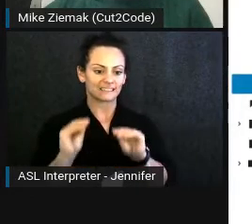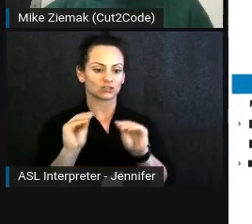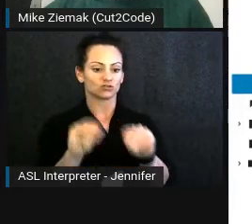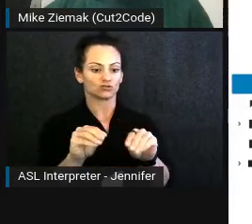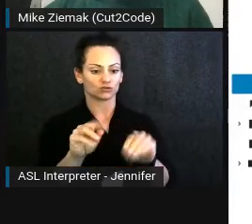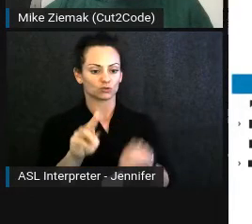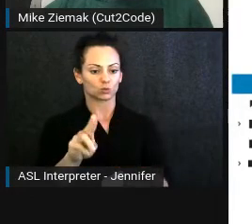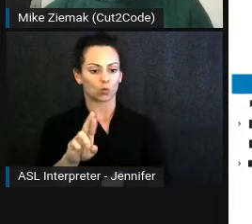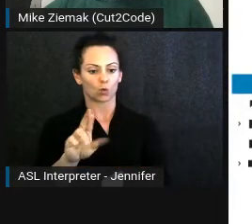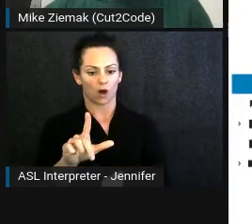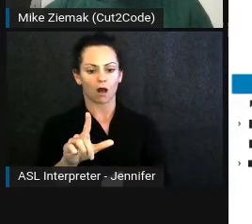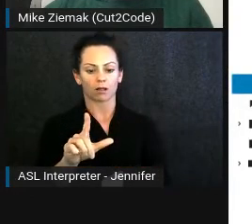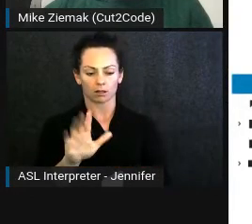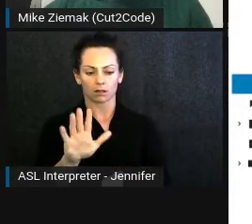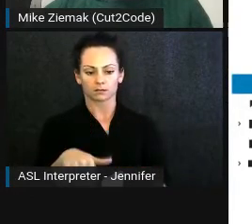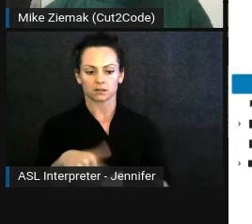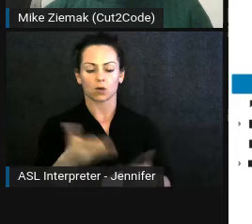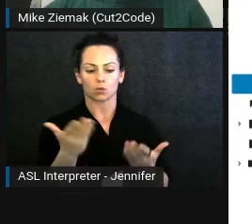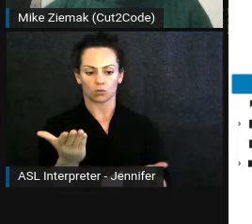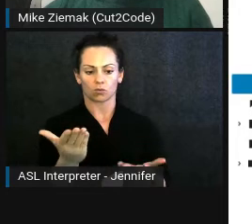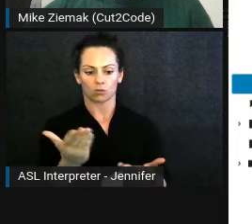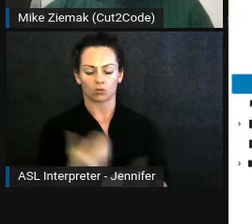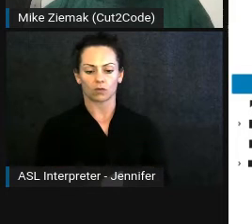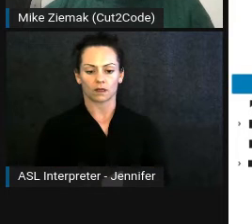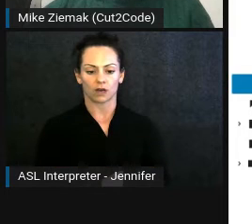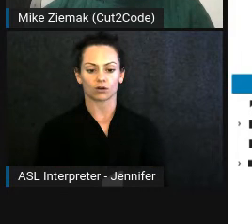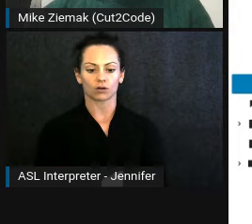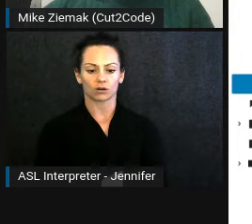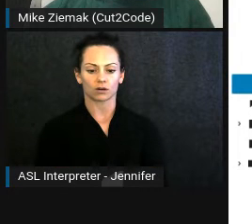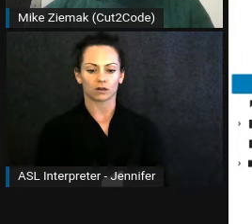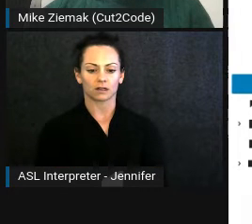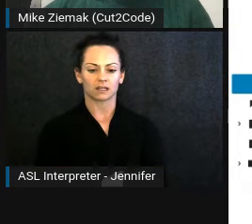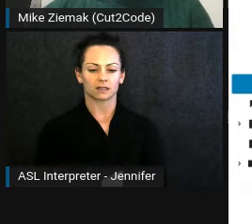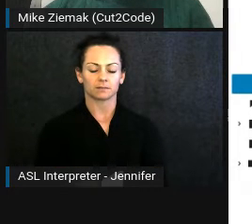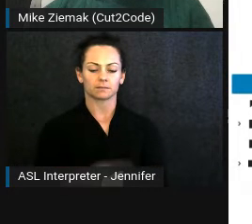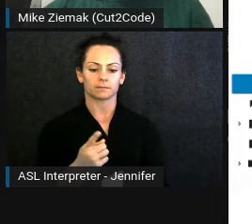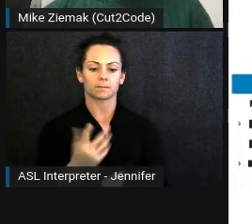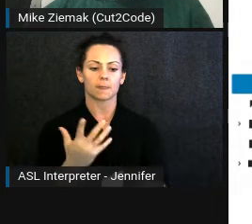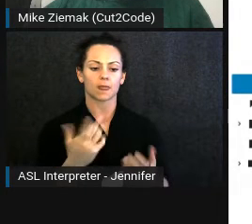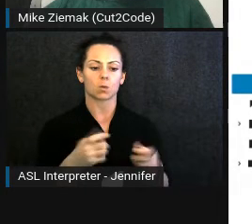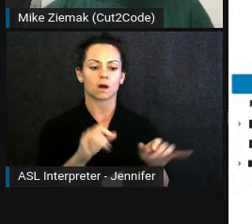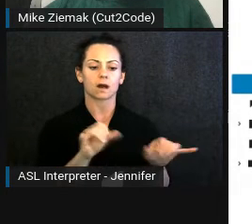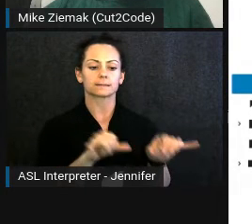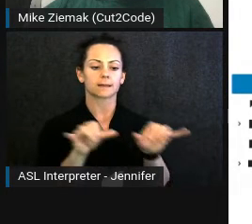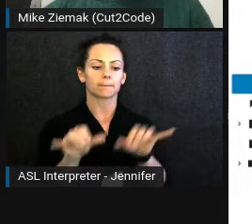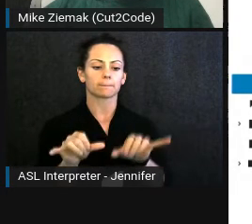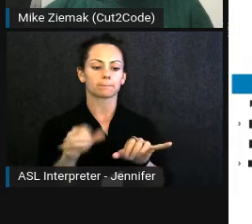Let's do the same for the email address.